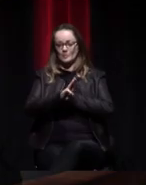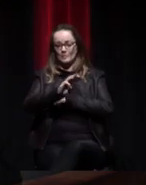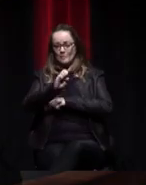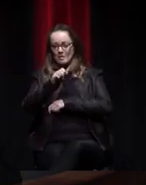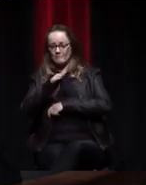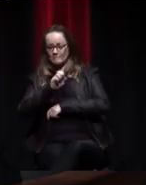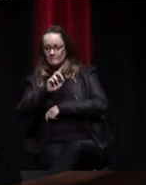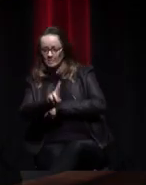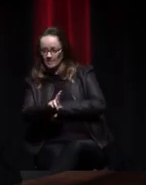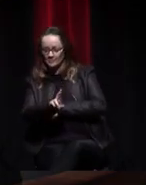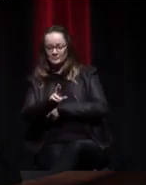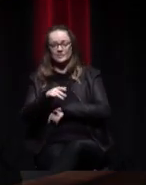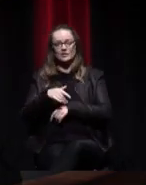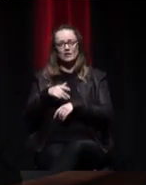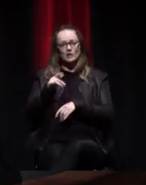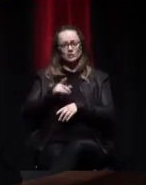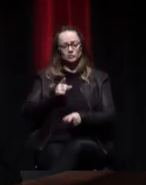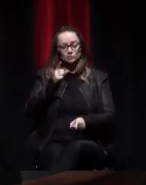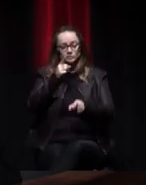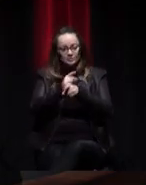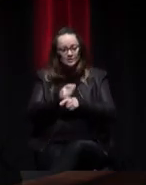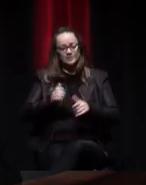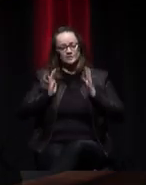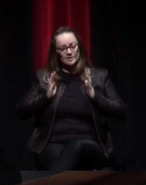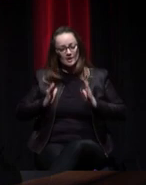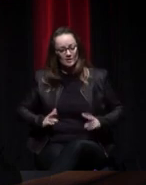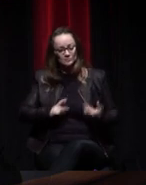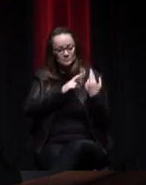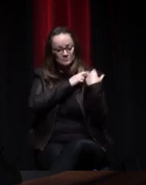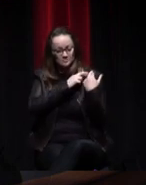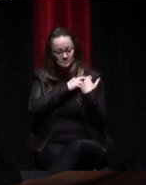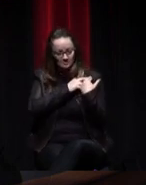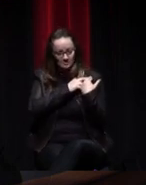with a finding, which is the ethics of responsibility.